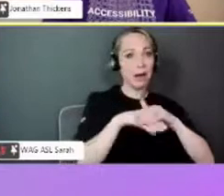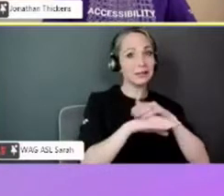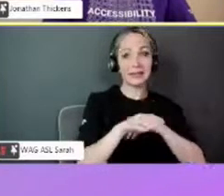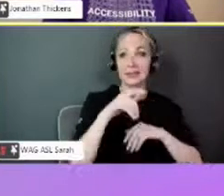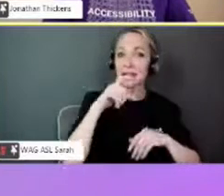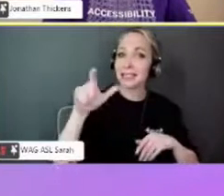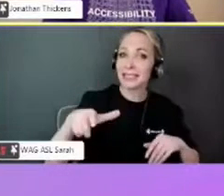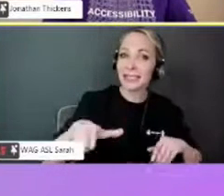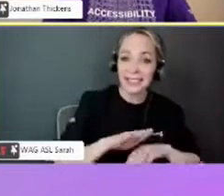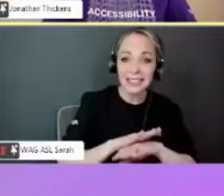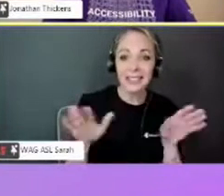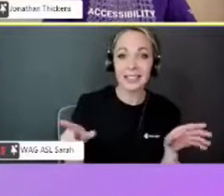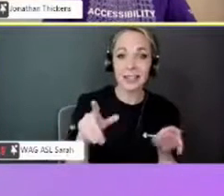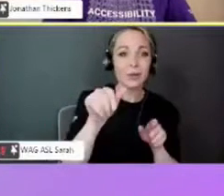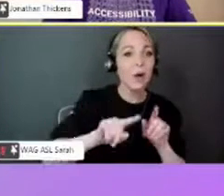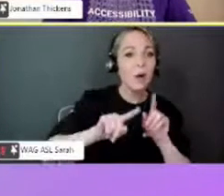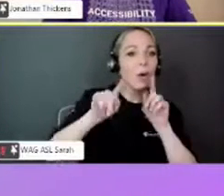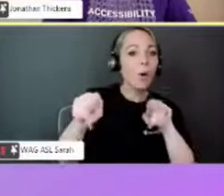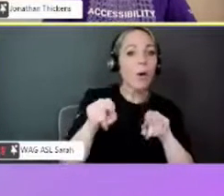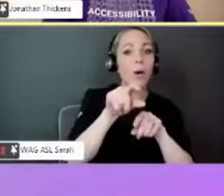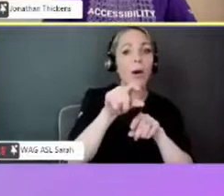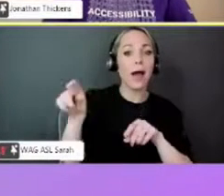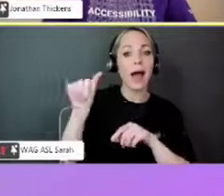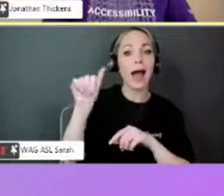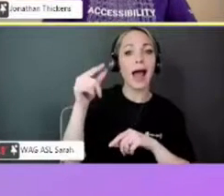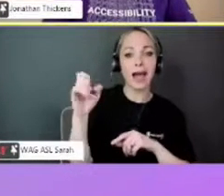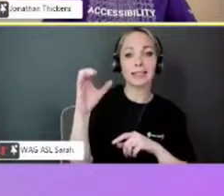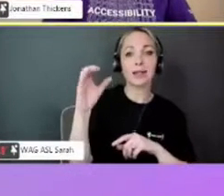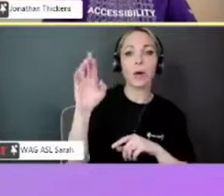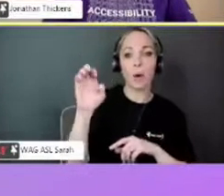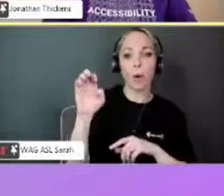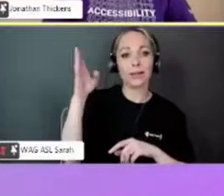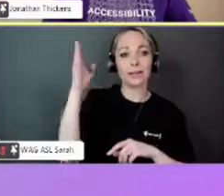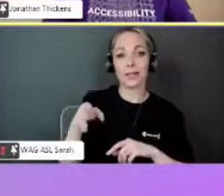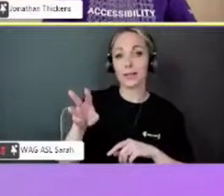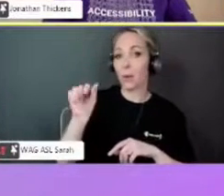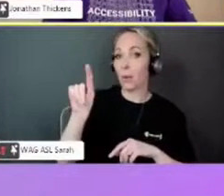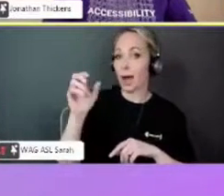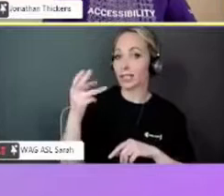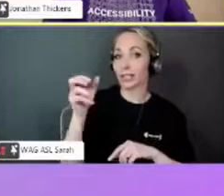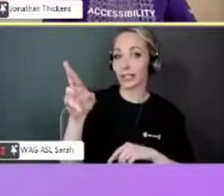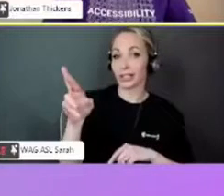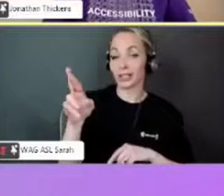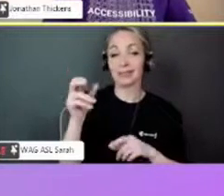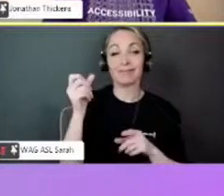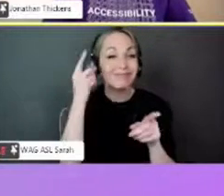at axe-core/Watcher. However, without an API key, you're not gonna be able to get any results,